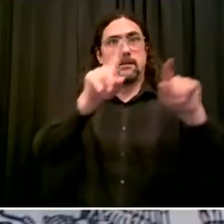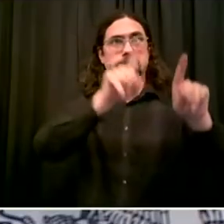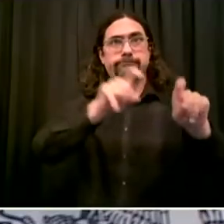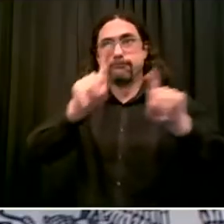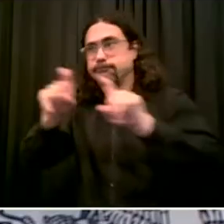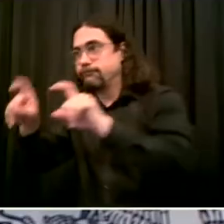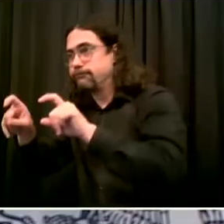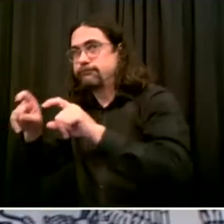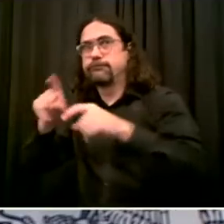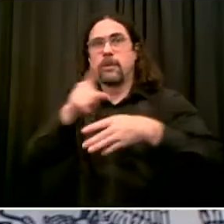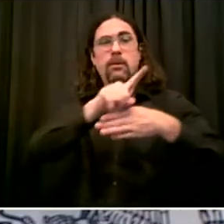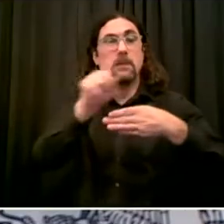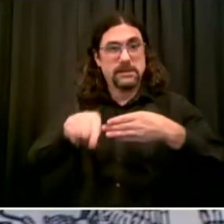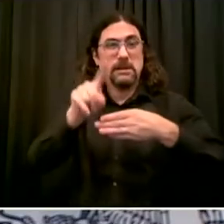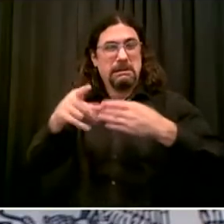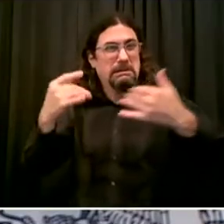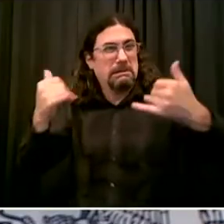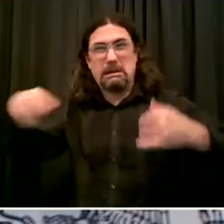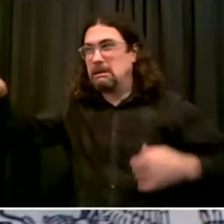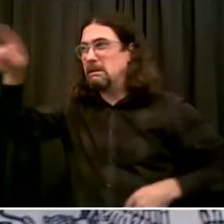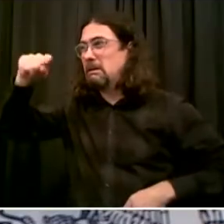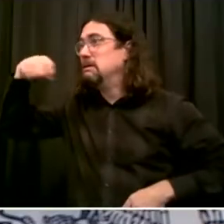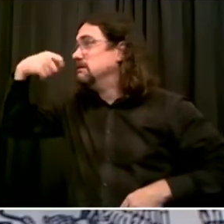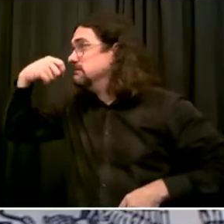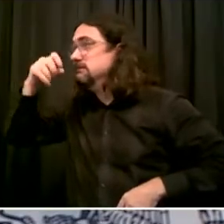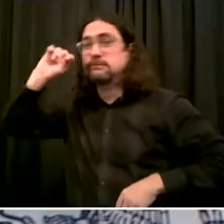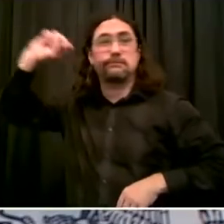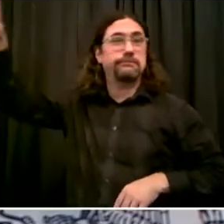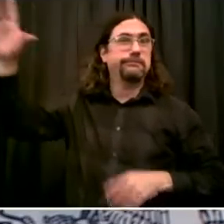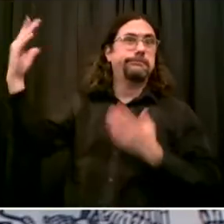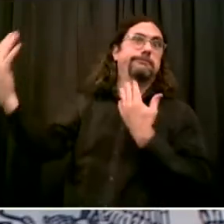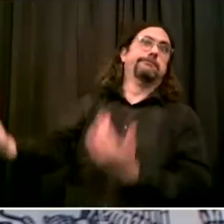19 TEST RESLTUS AND THE THE